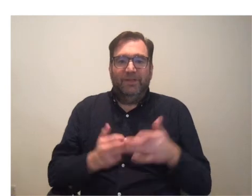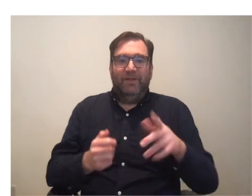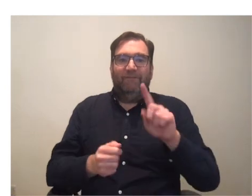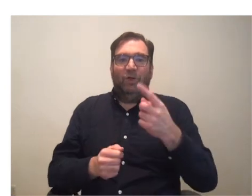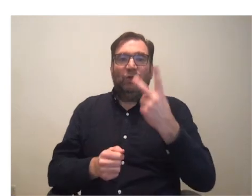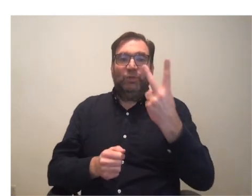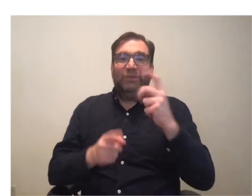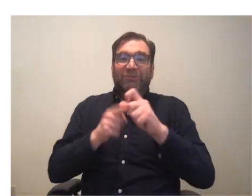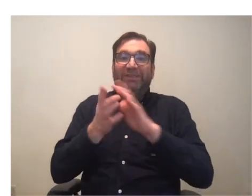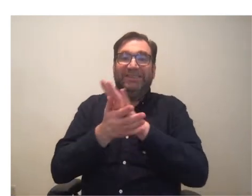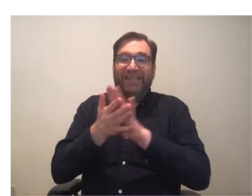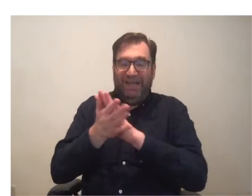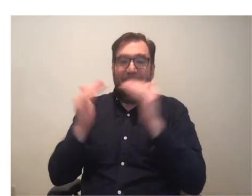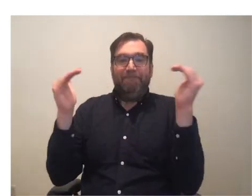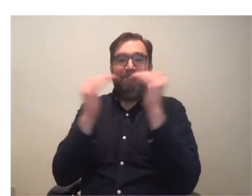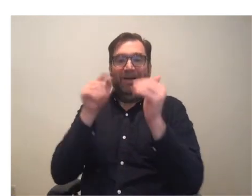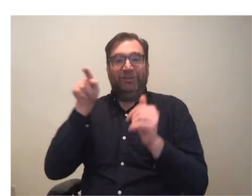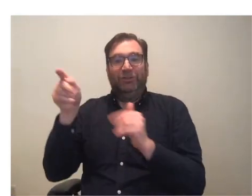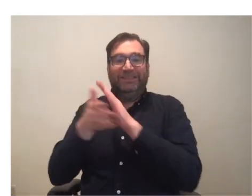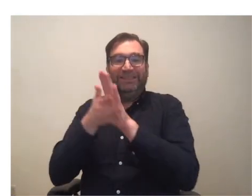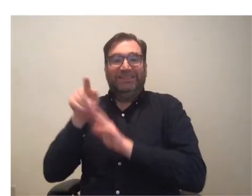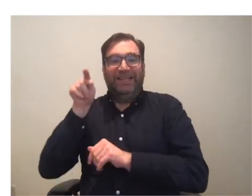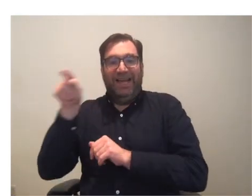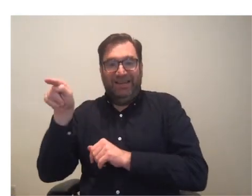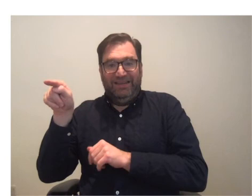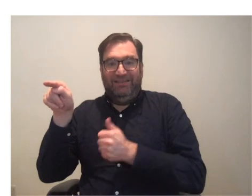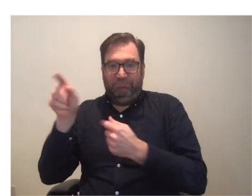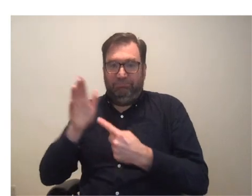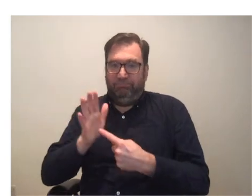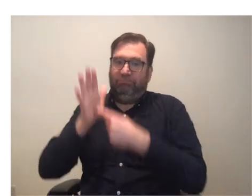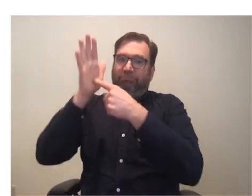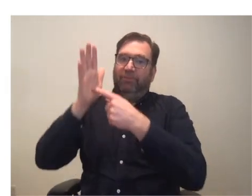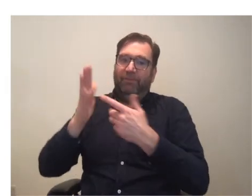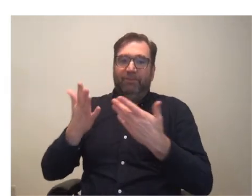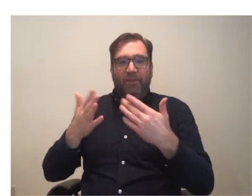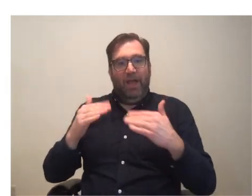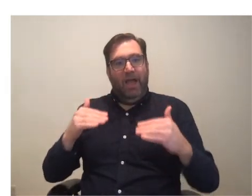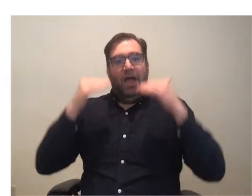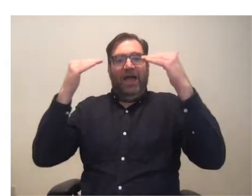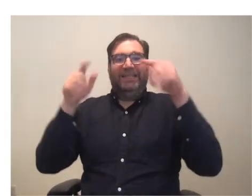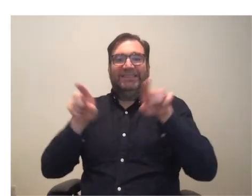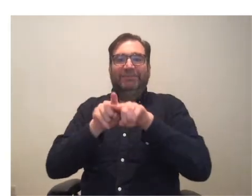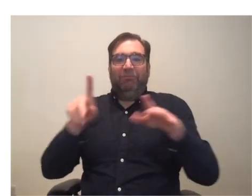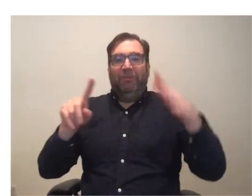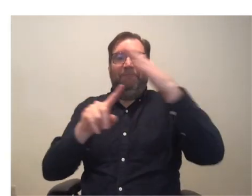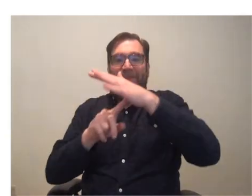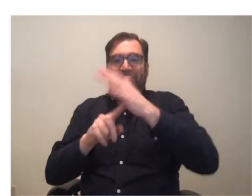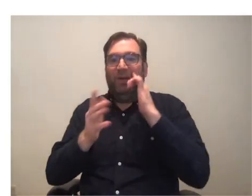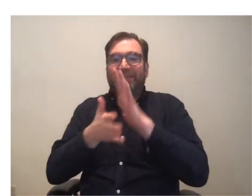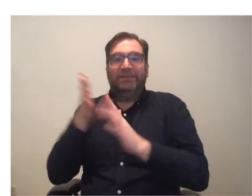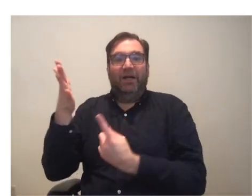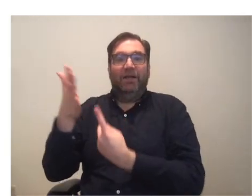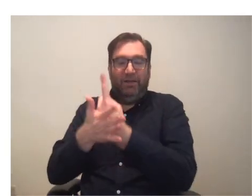The first two dictionary videos match the sign variant and display a high similarity peak when the sign occurs.